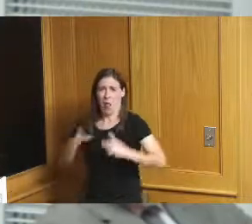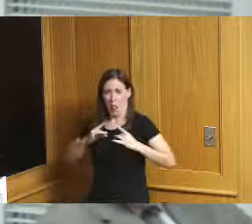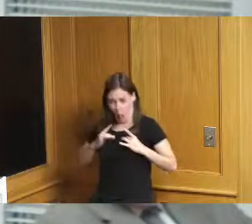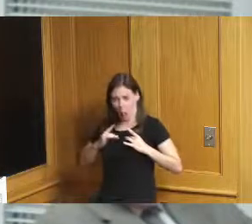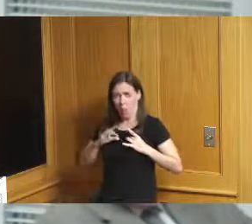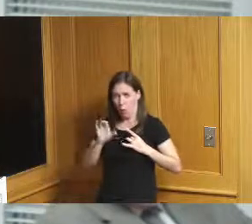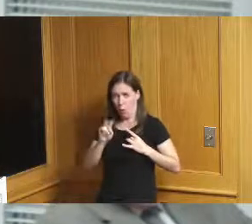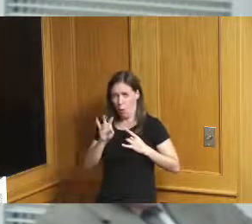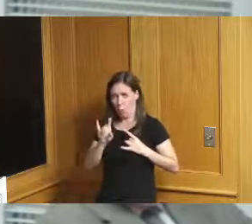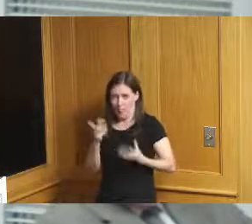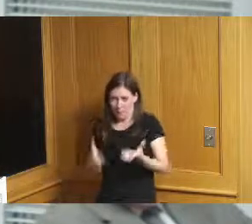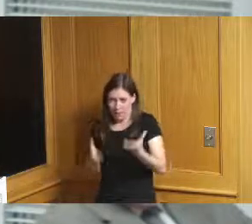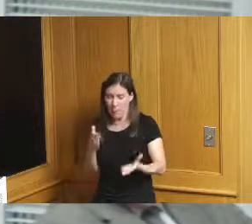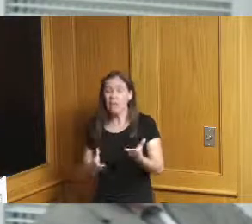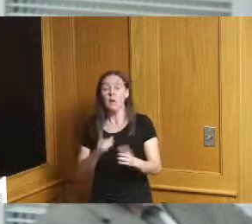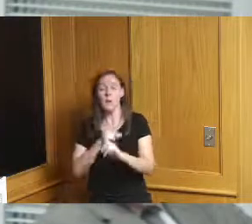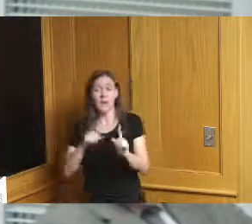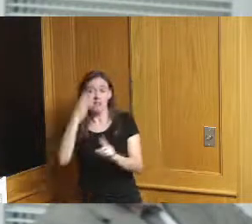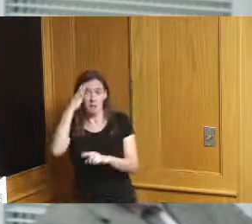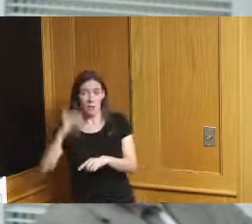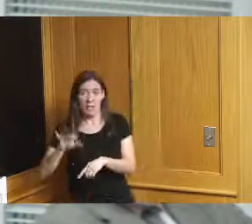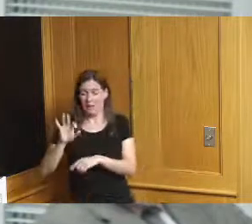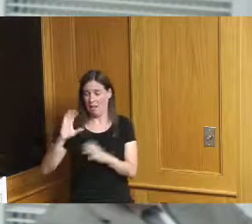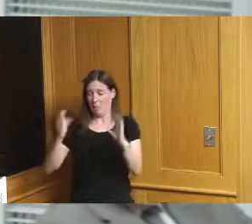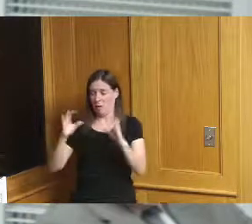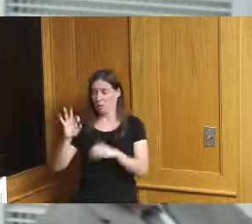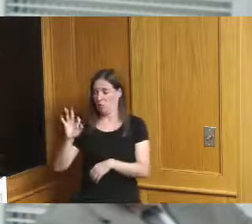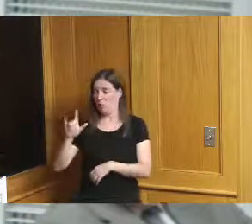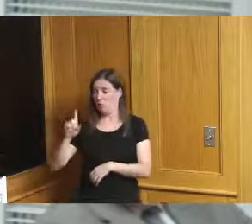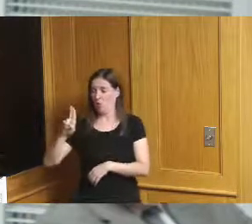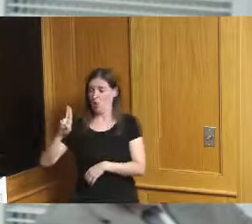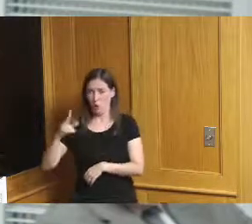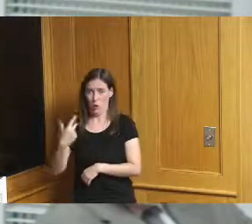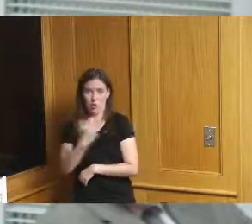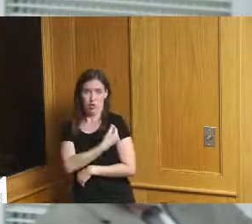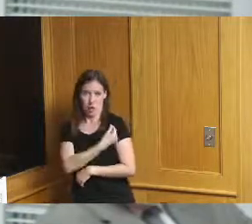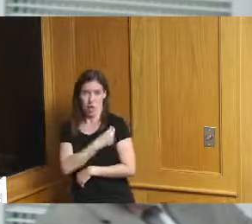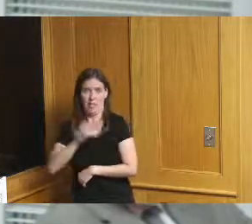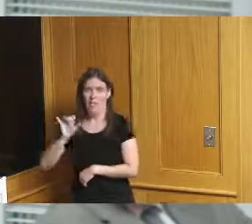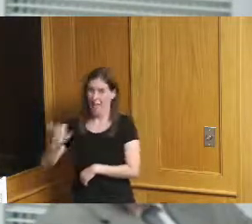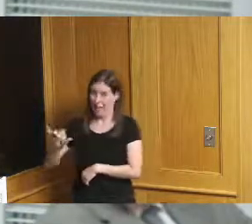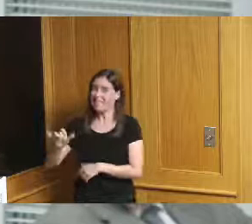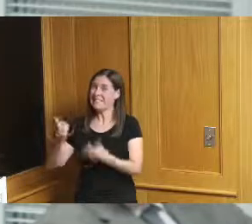that's ever been invented that's a great statistic and this is a very effective very effective